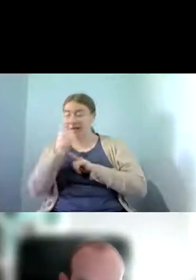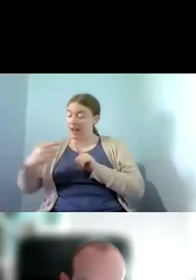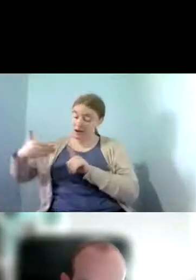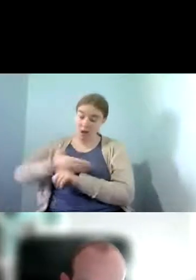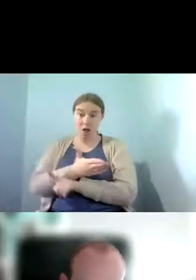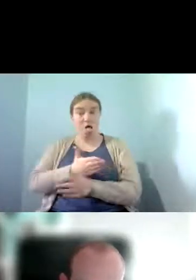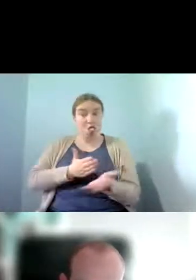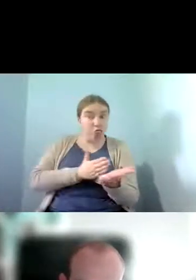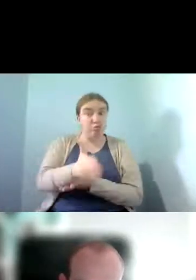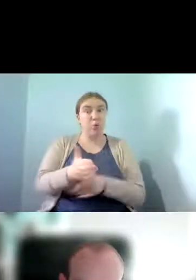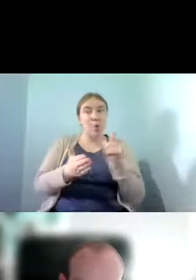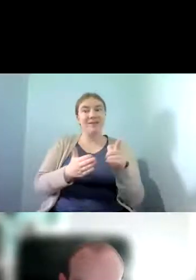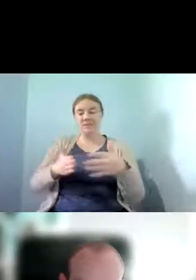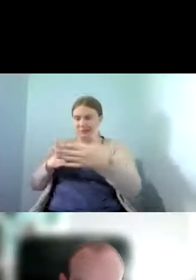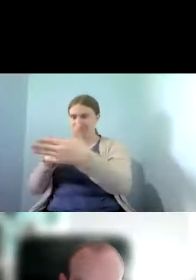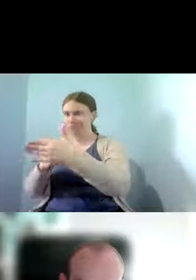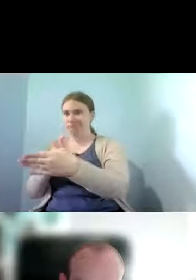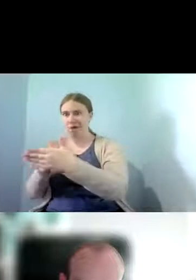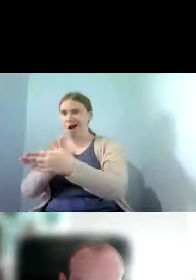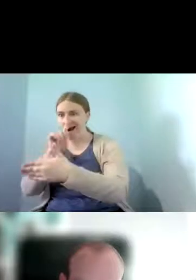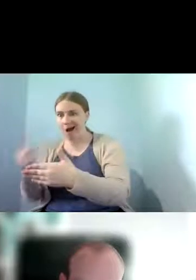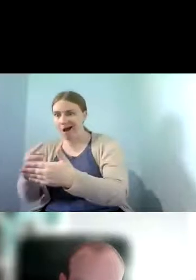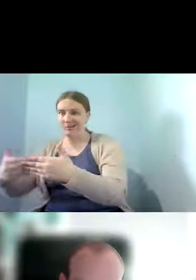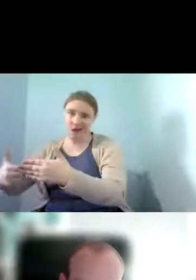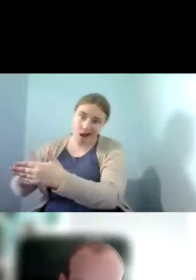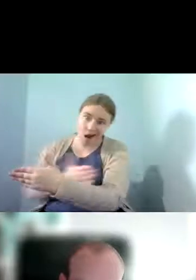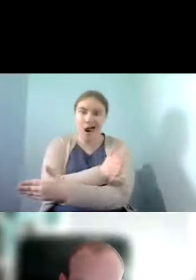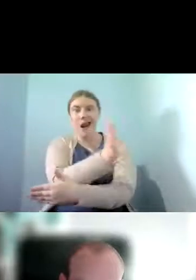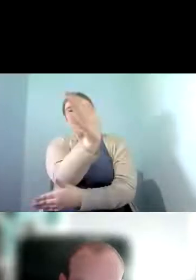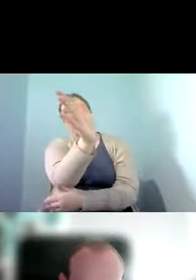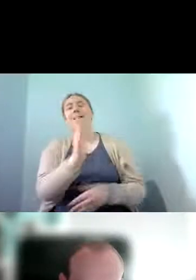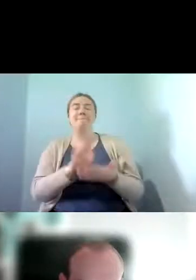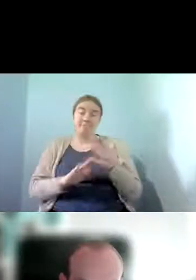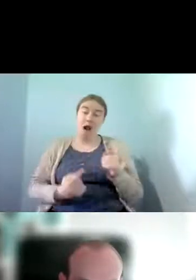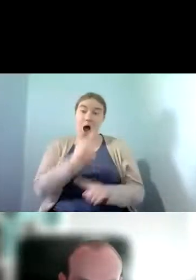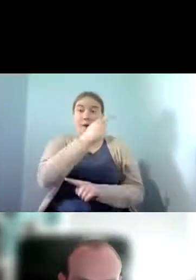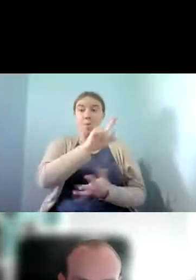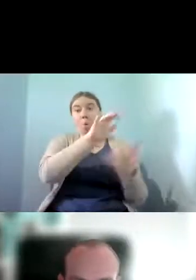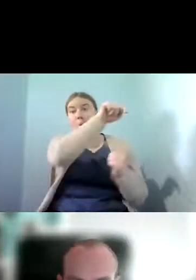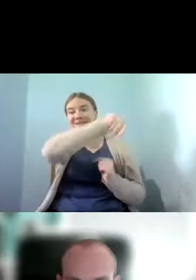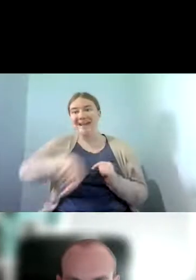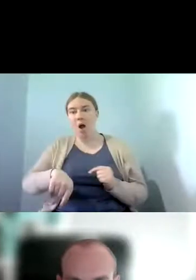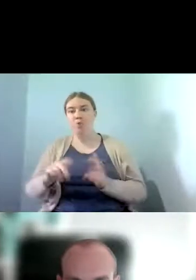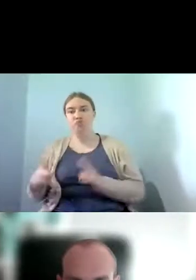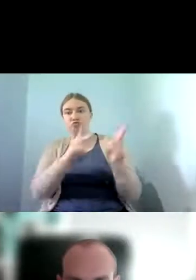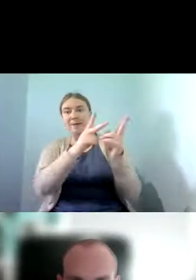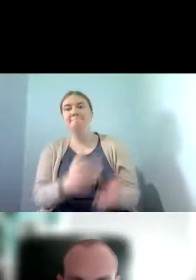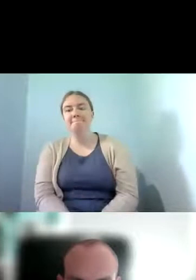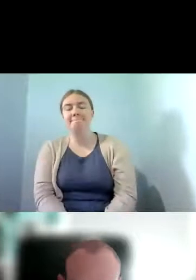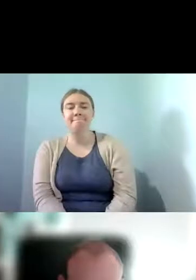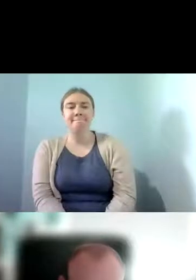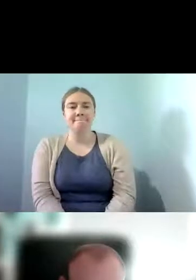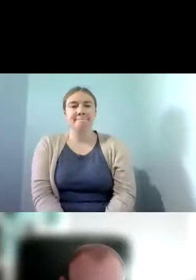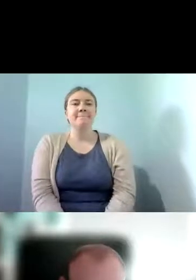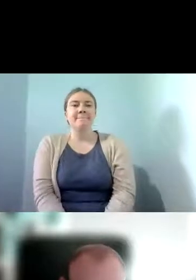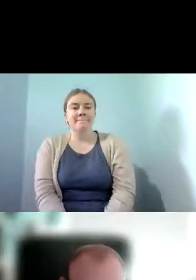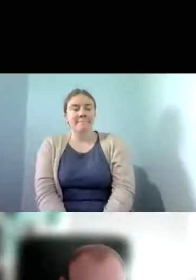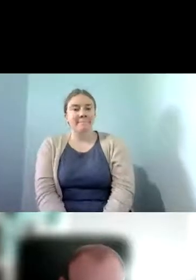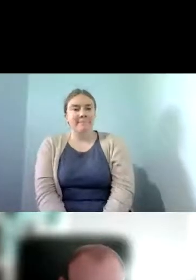other obstruction whether natural or man-made in either an upstream or downstream direction